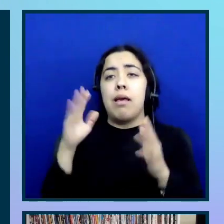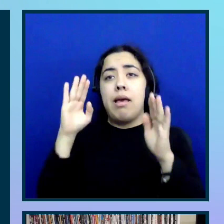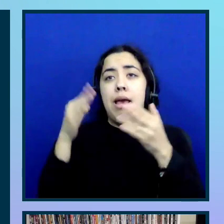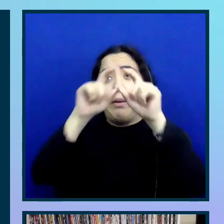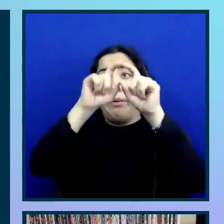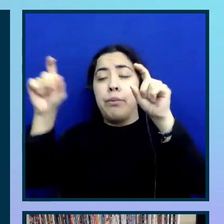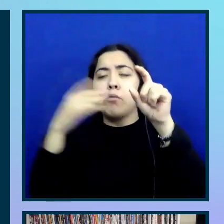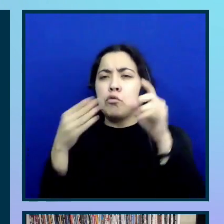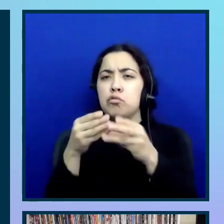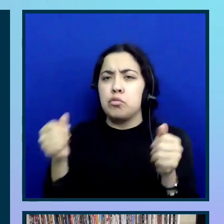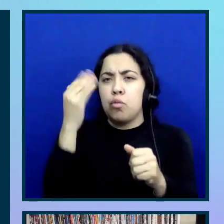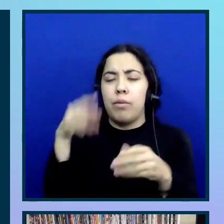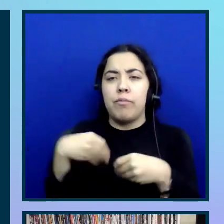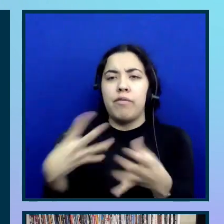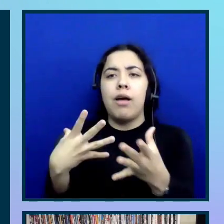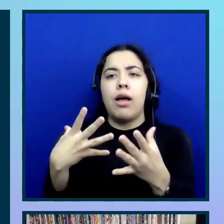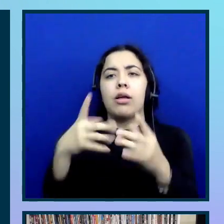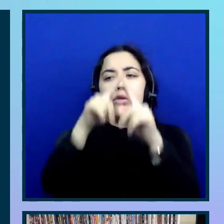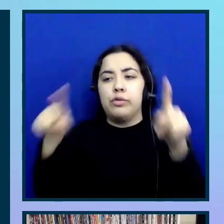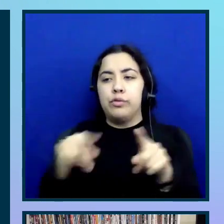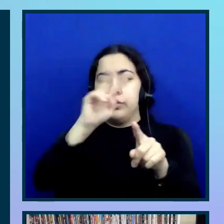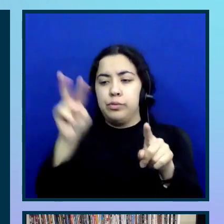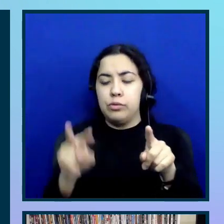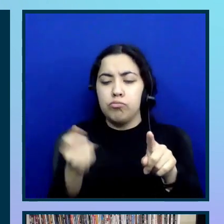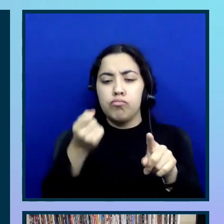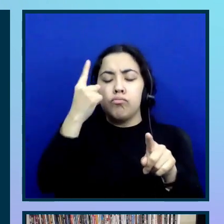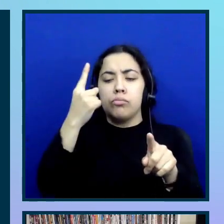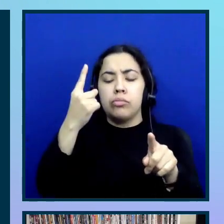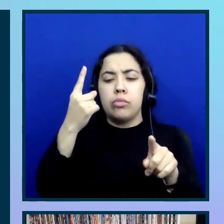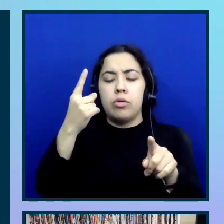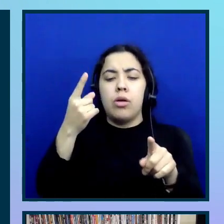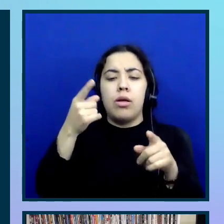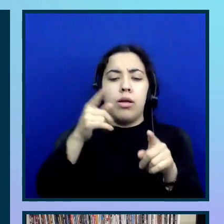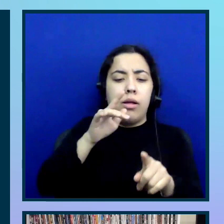as it provides screen reader users with a clear indication of what happened after the view loads.